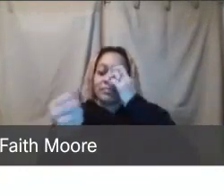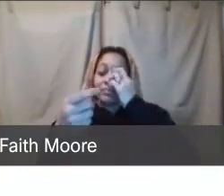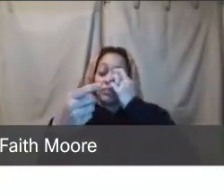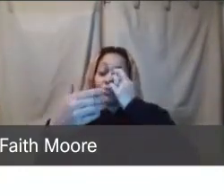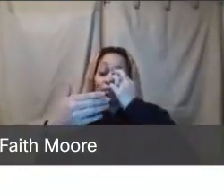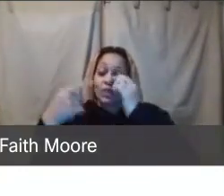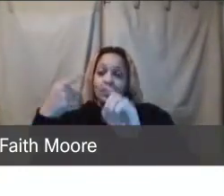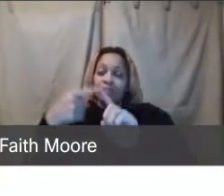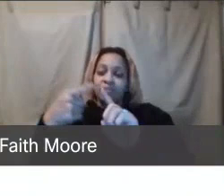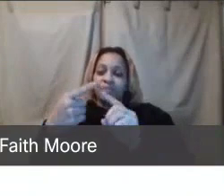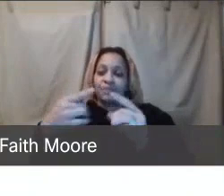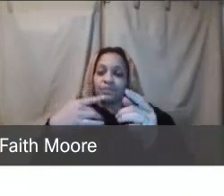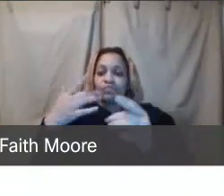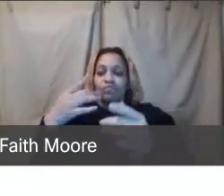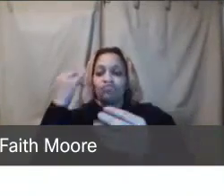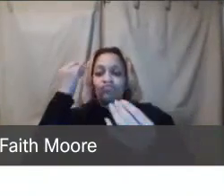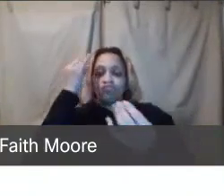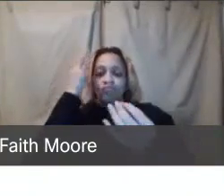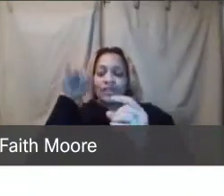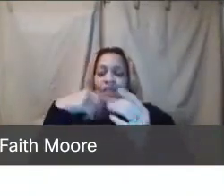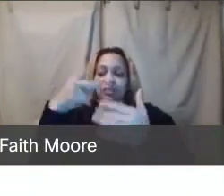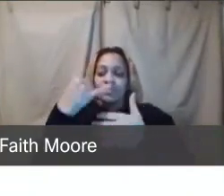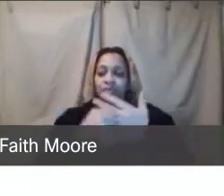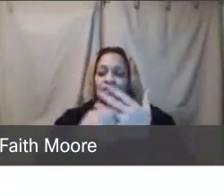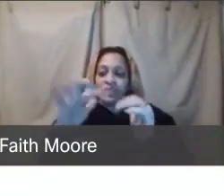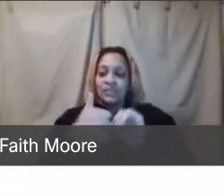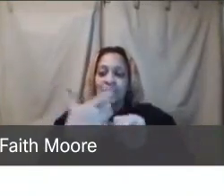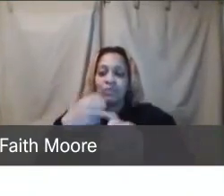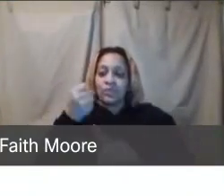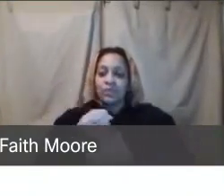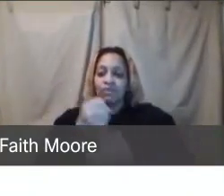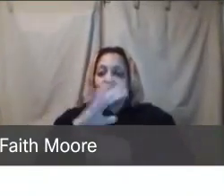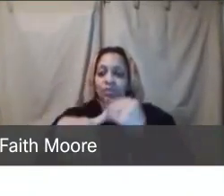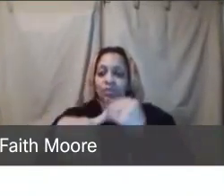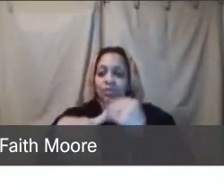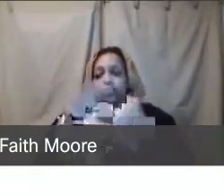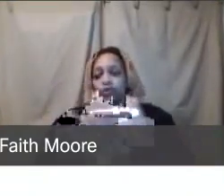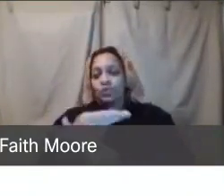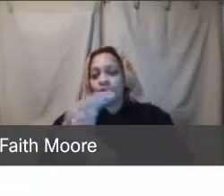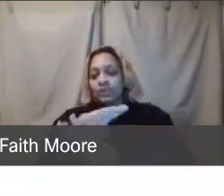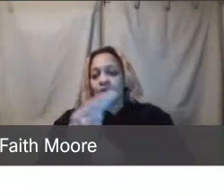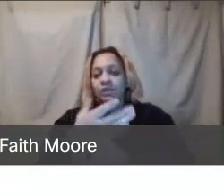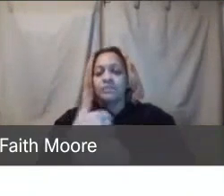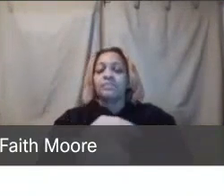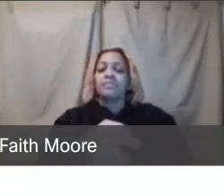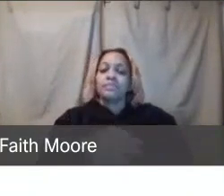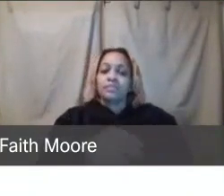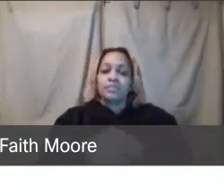we're considering how this project will affect all users what the tradeoffs are for the different user types,